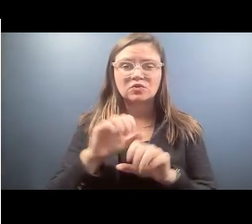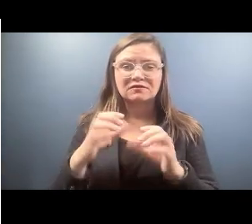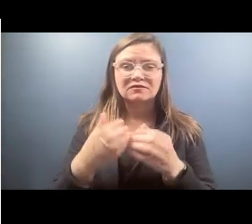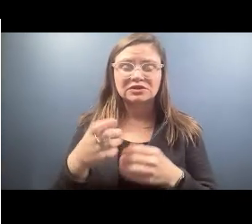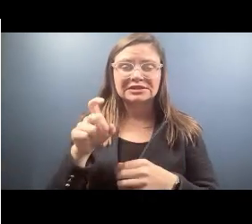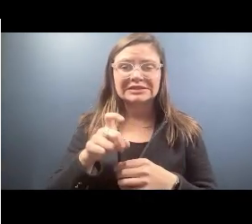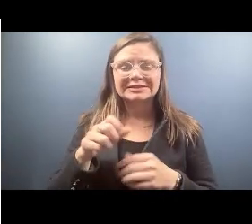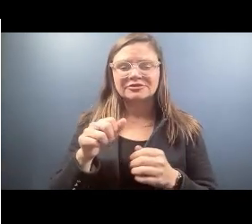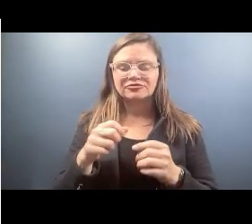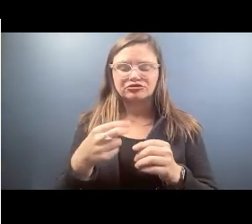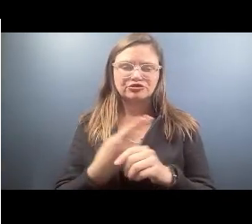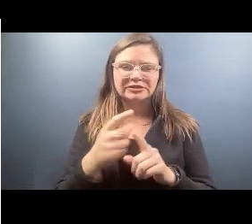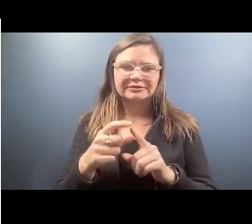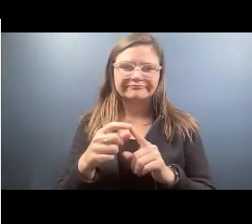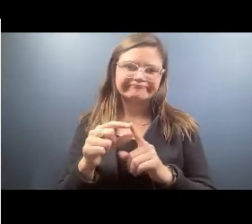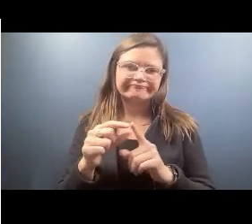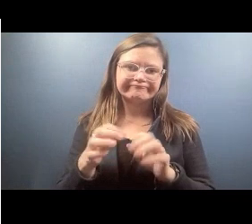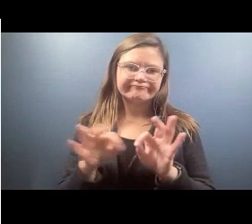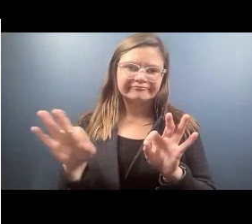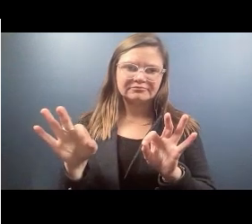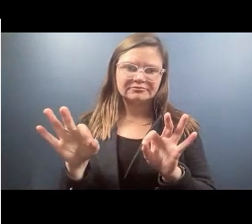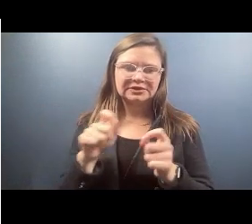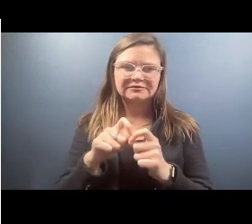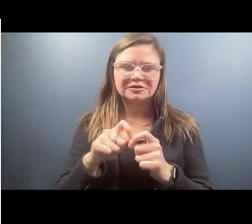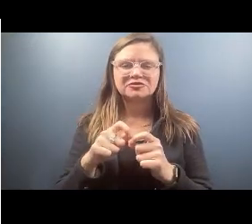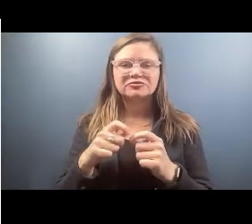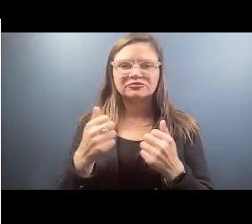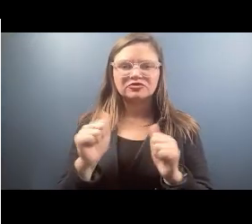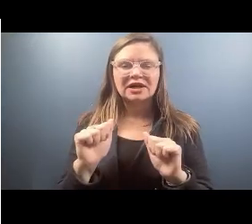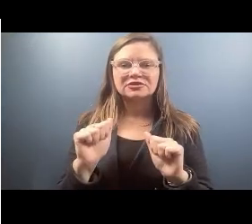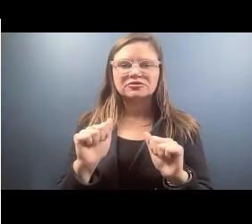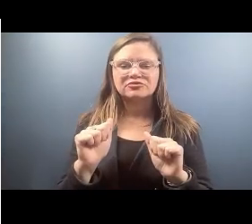So it's important then to take a couple steps forward and and get specific.